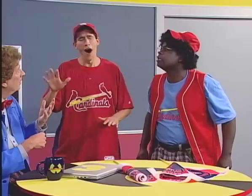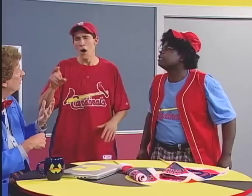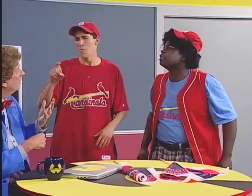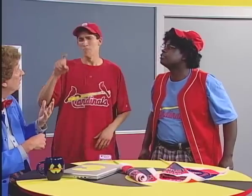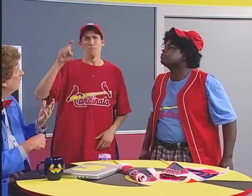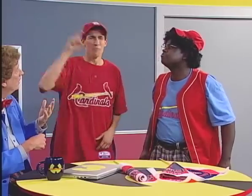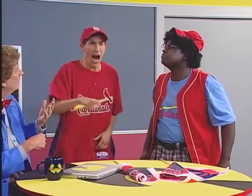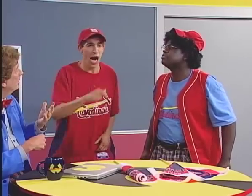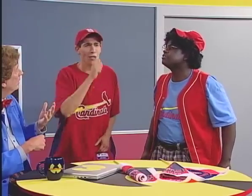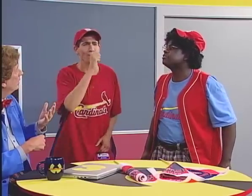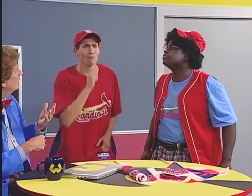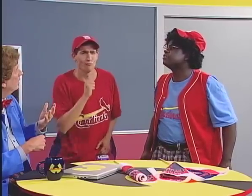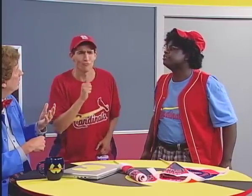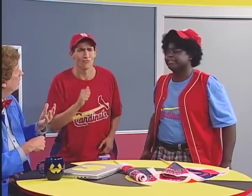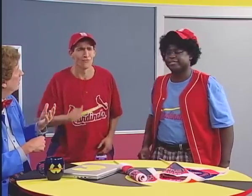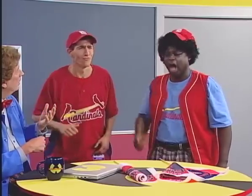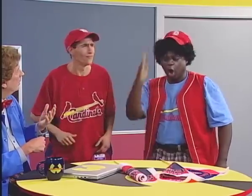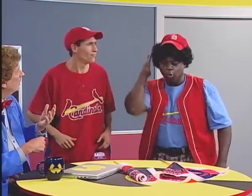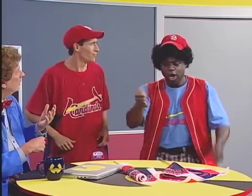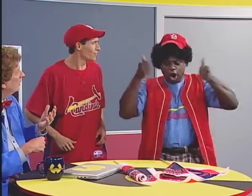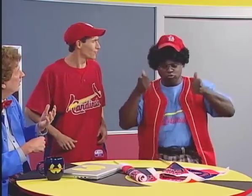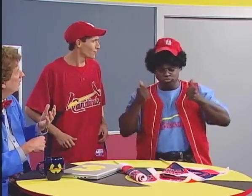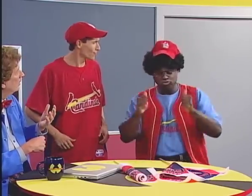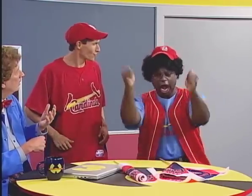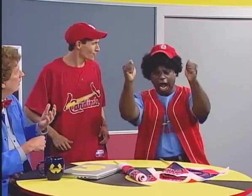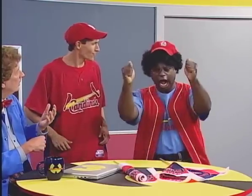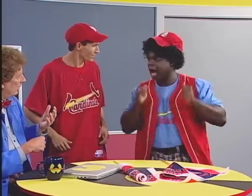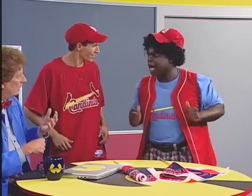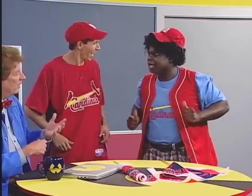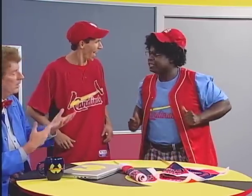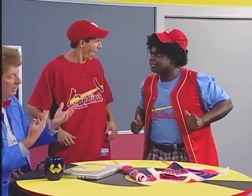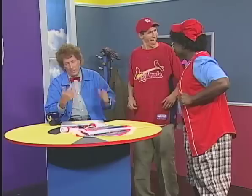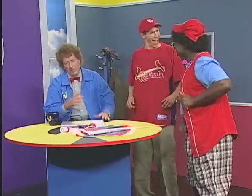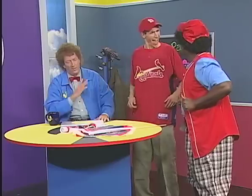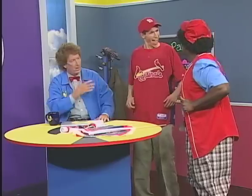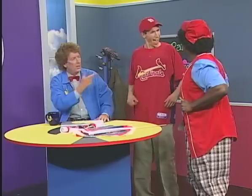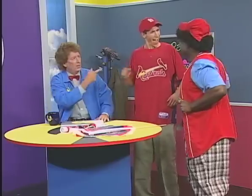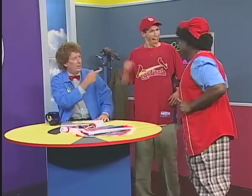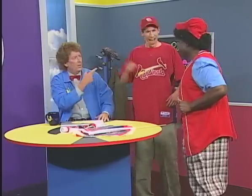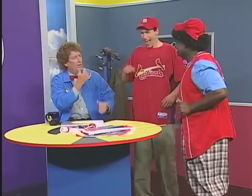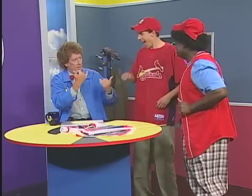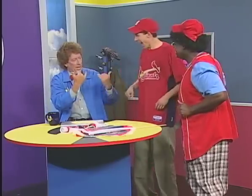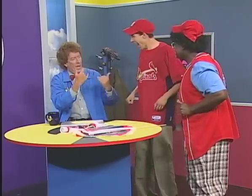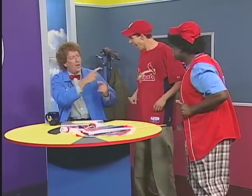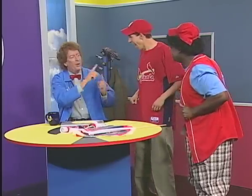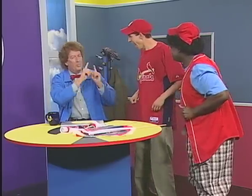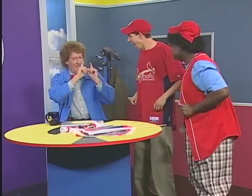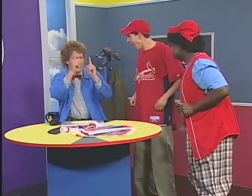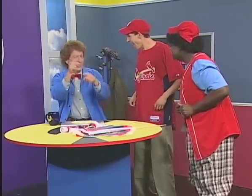WE MUST BE PATIENT. WE'LL TRY. YEAH, YEAH. OK, THAT'S FINE.